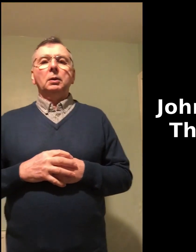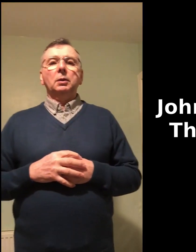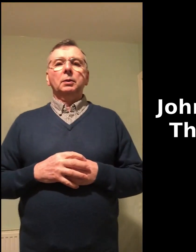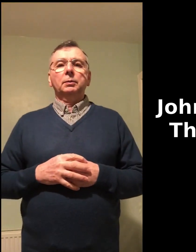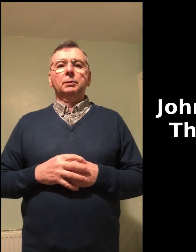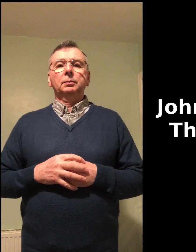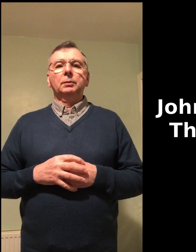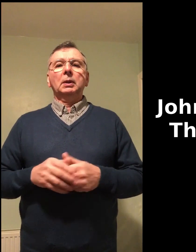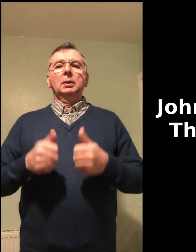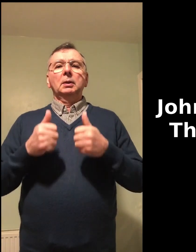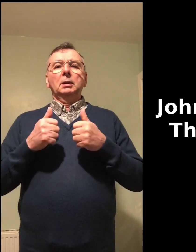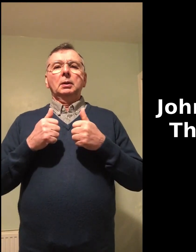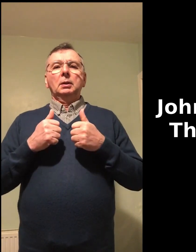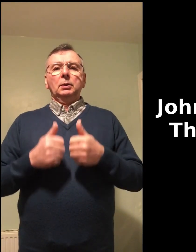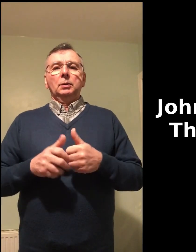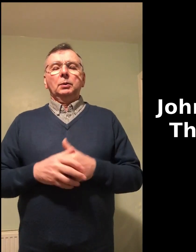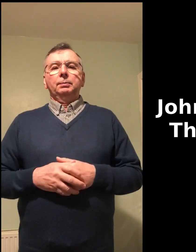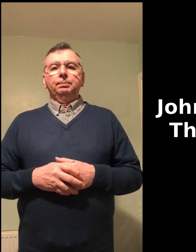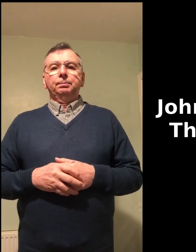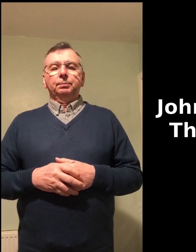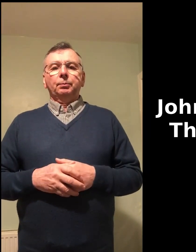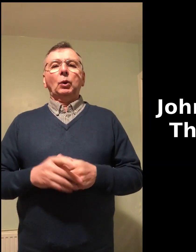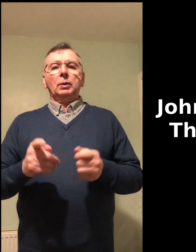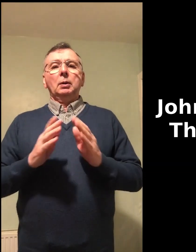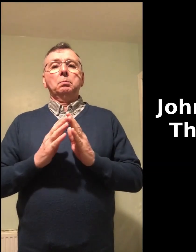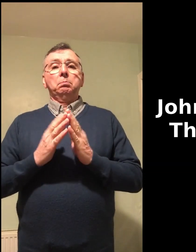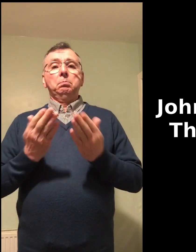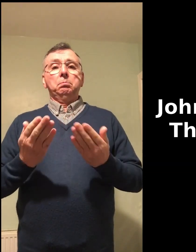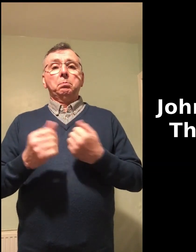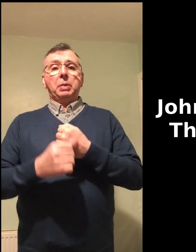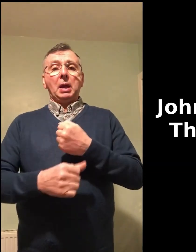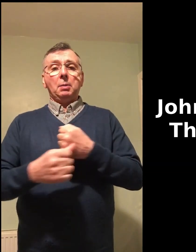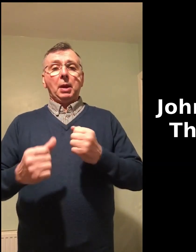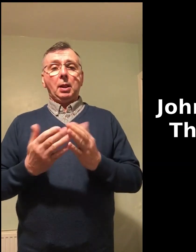Better than it ever was Better than it ever was